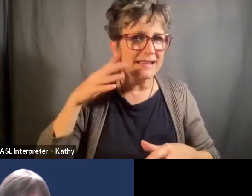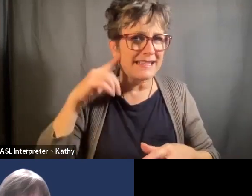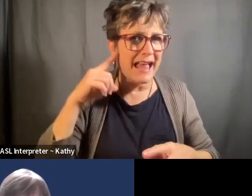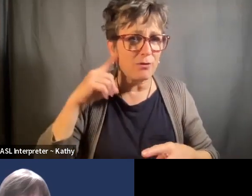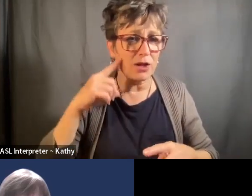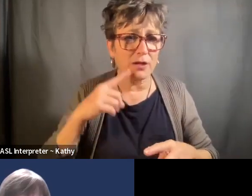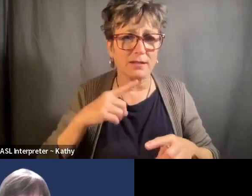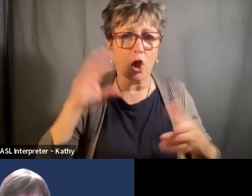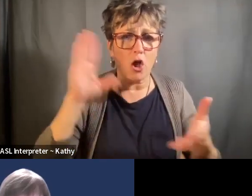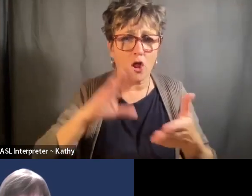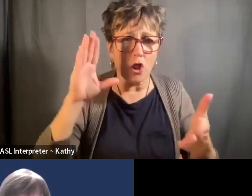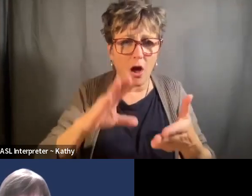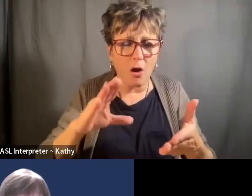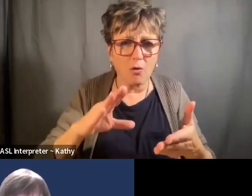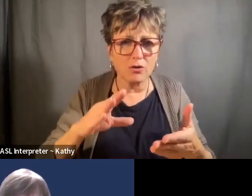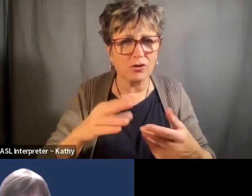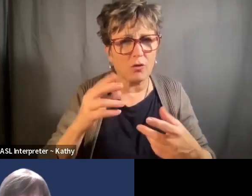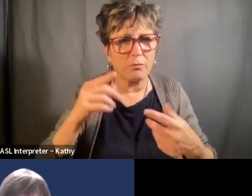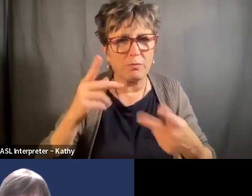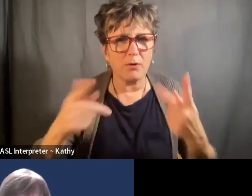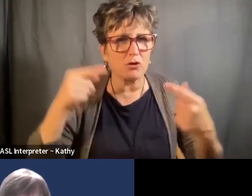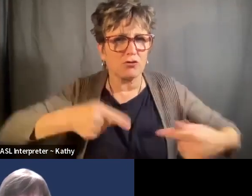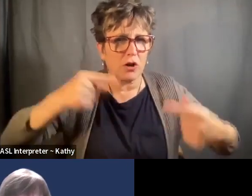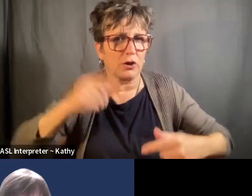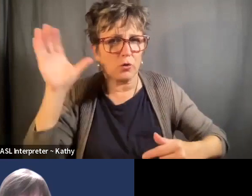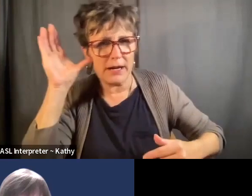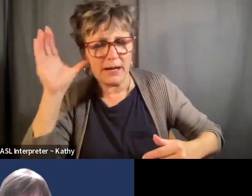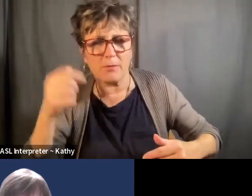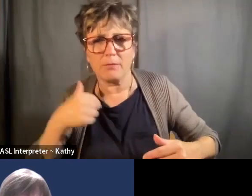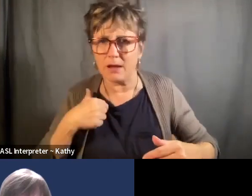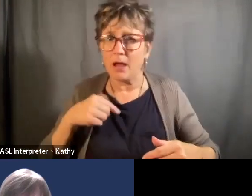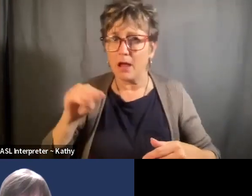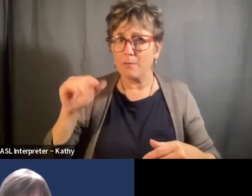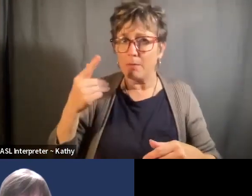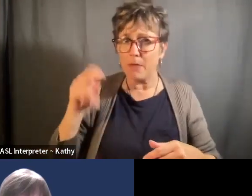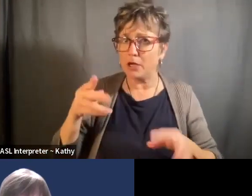heard fine. So I'll try to speak clearer and louder let me know if there's still an issue. Another